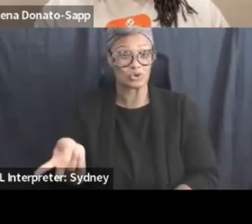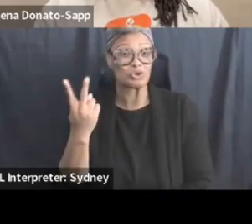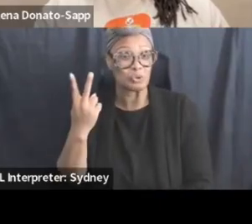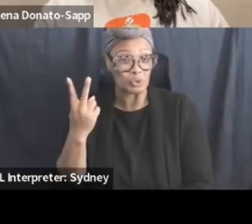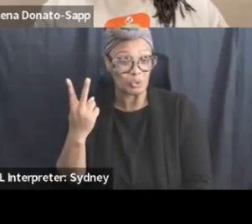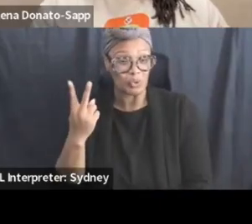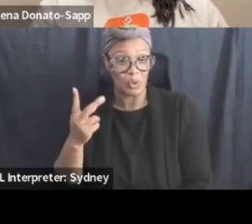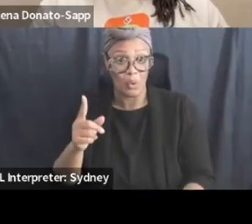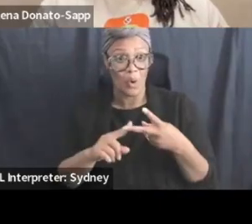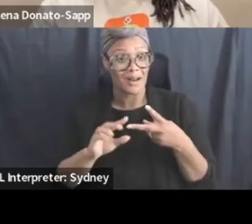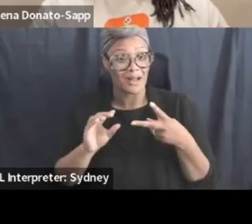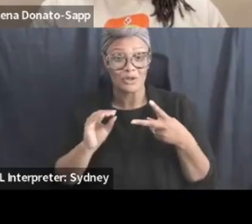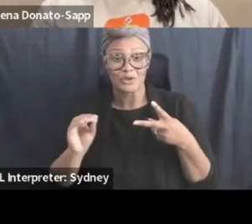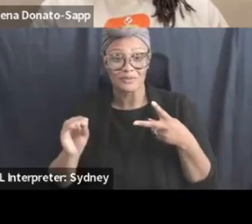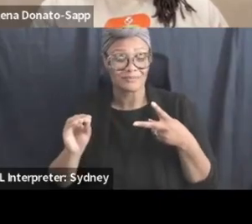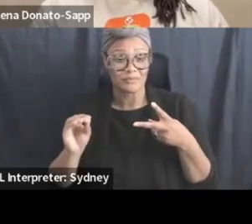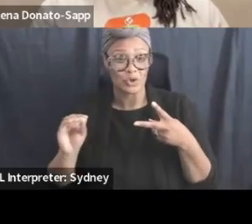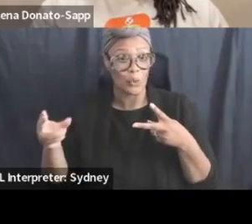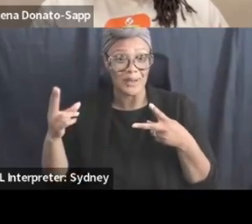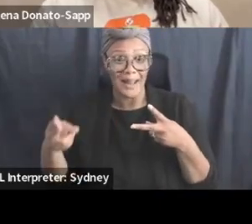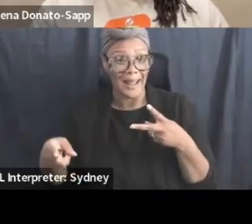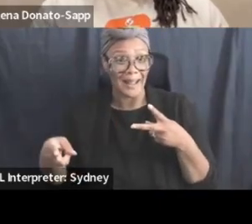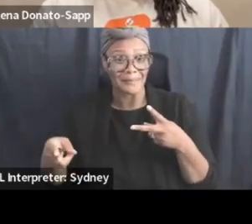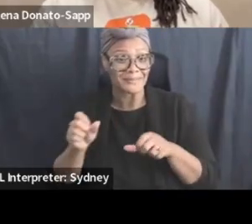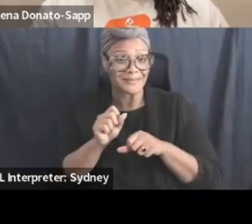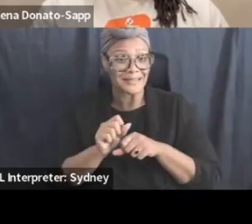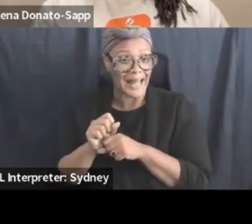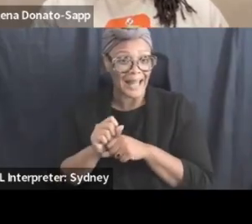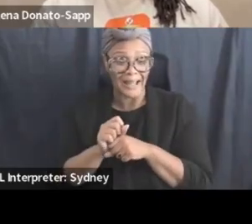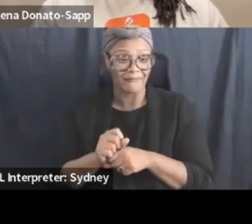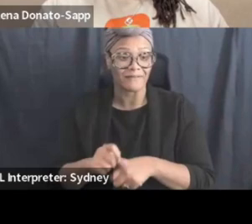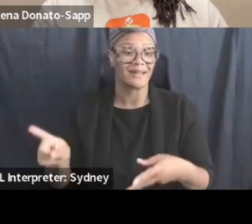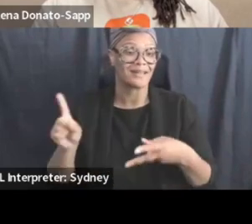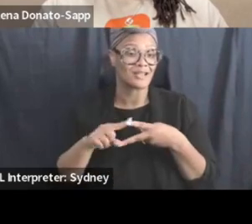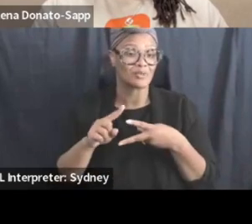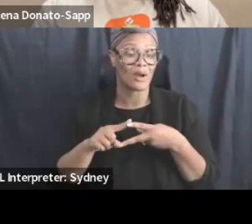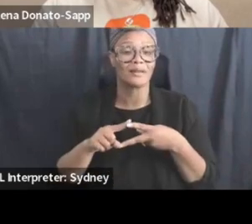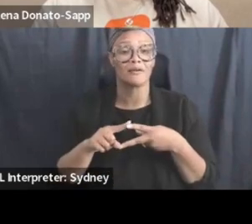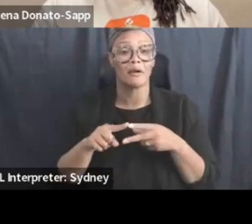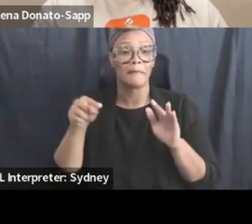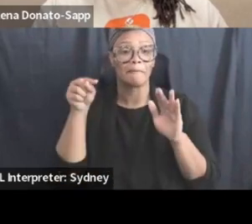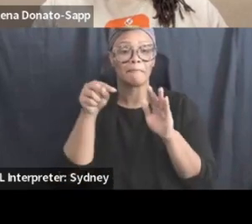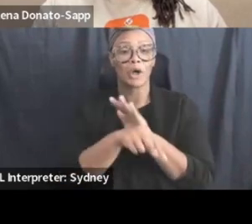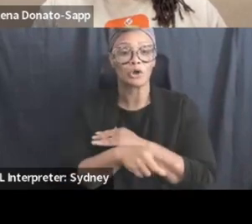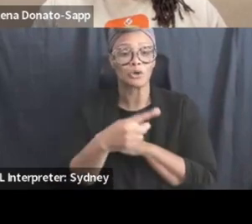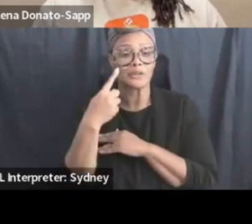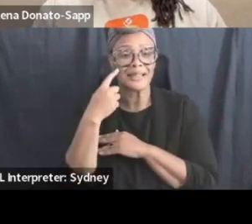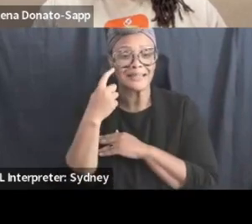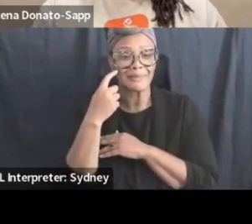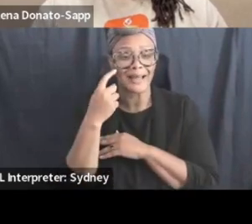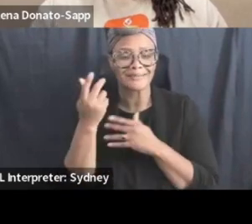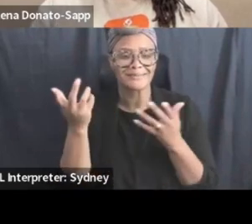other was a murder suspect. But other pieces of anti-blackness are really difficult to figure out,